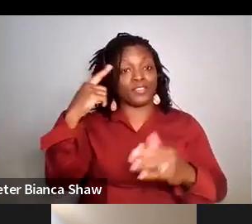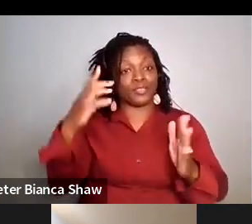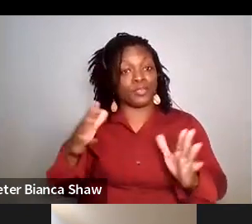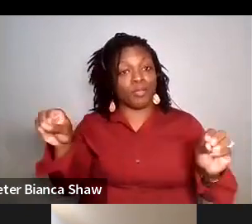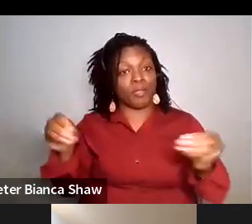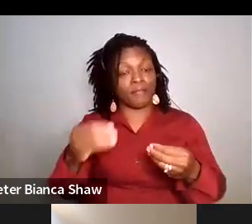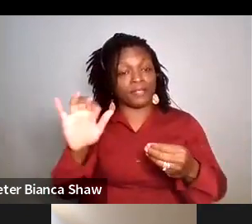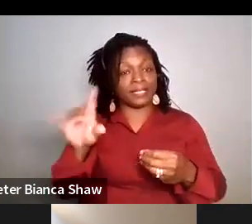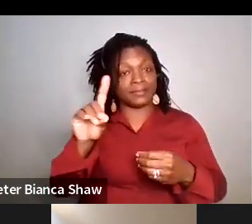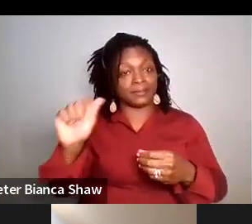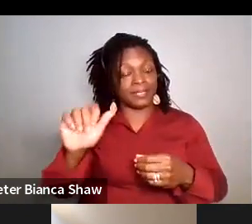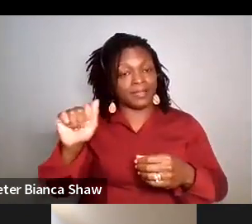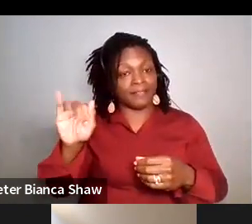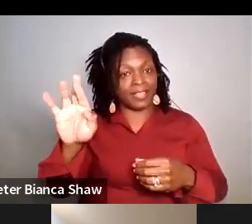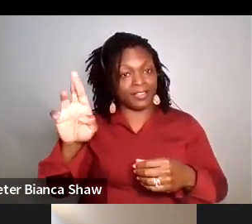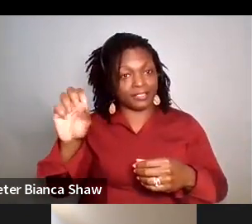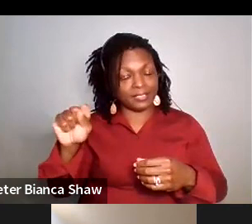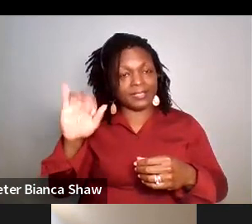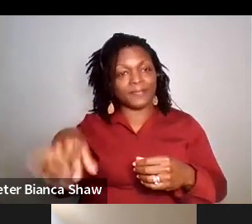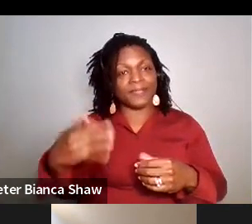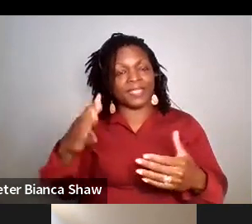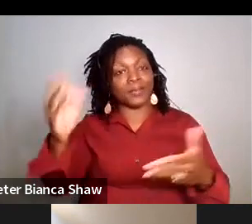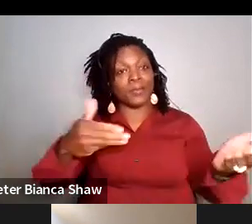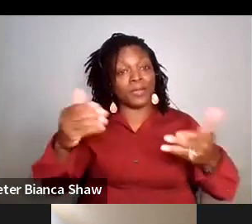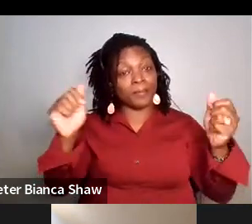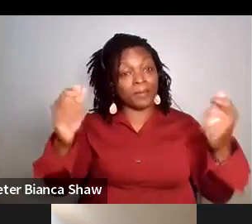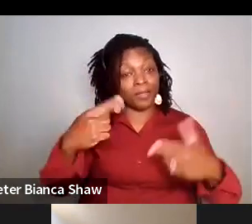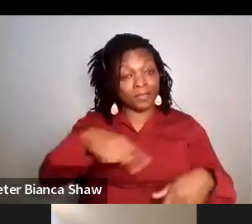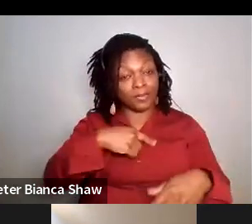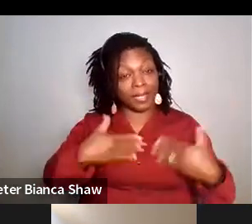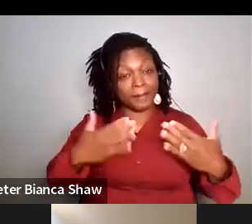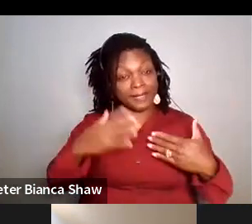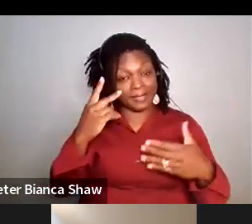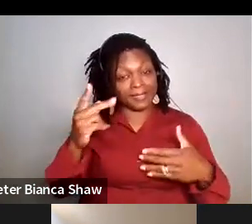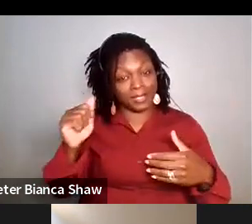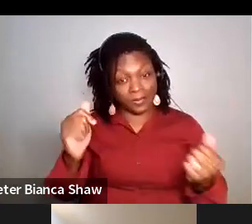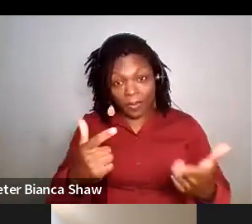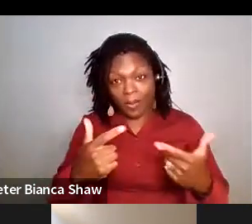Panel. Carlin, Would you like to go first? sure.